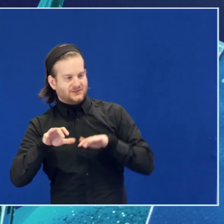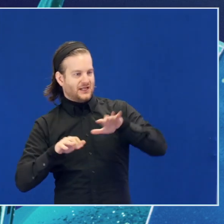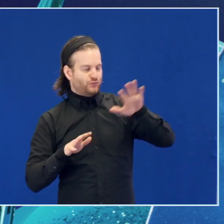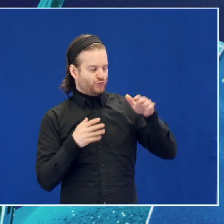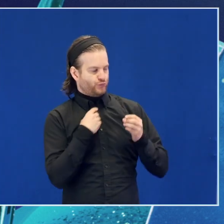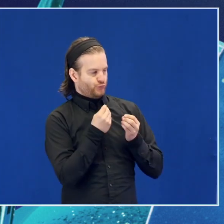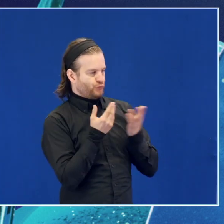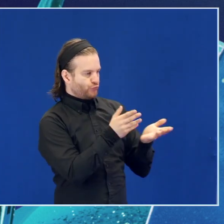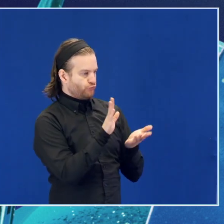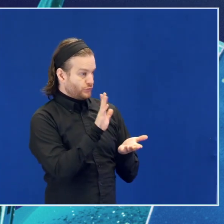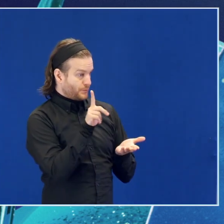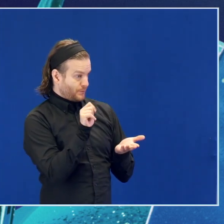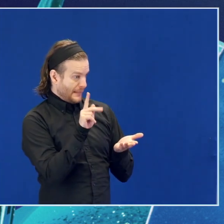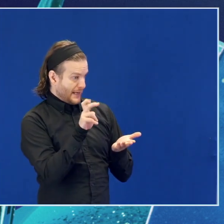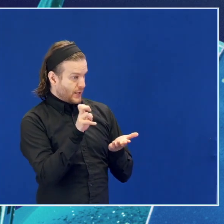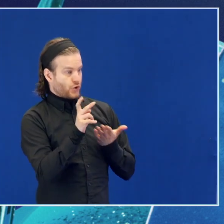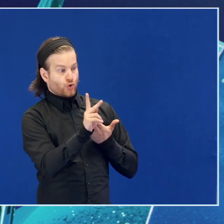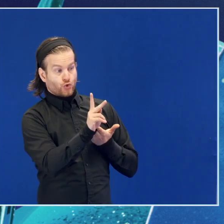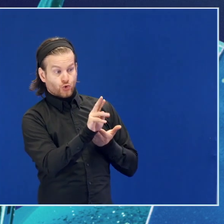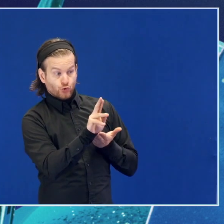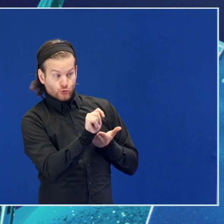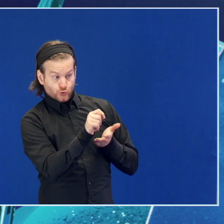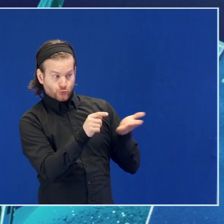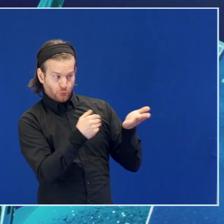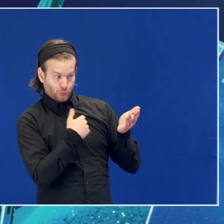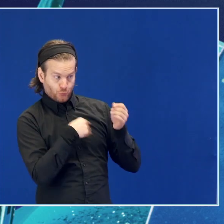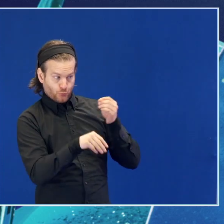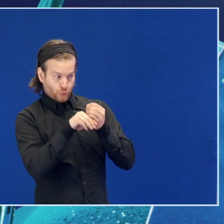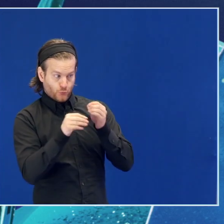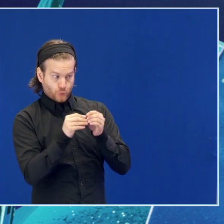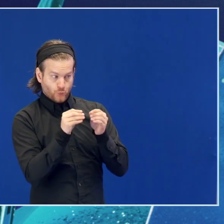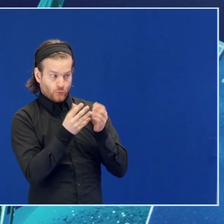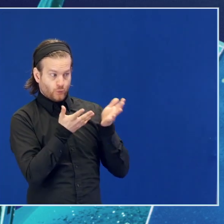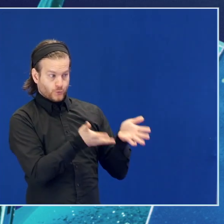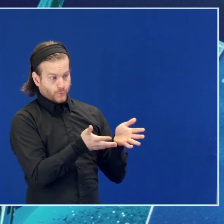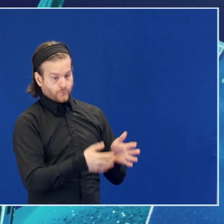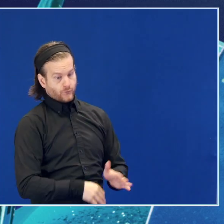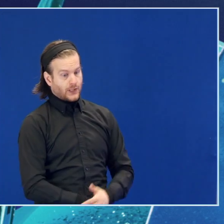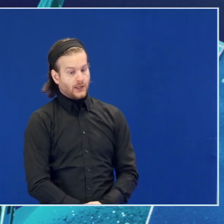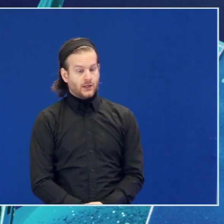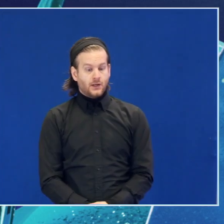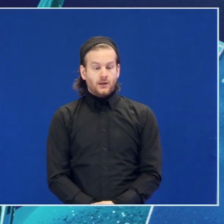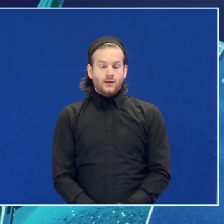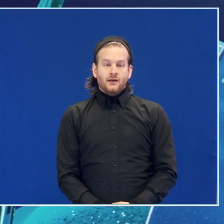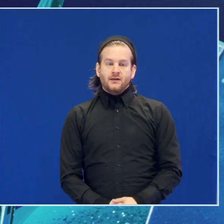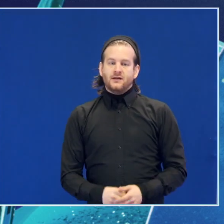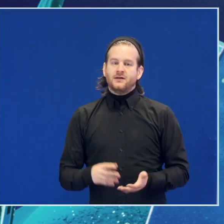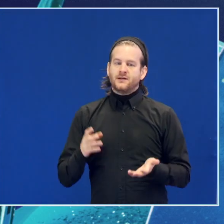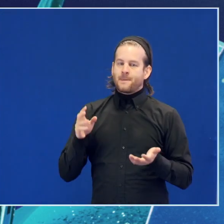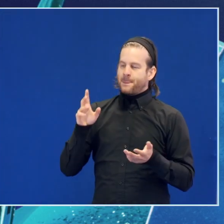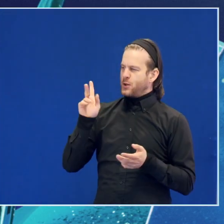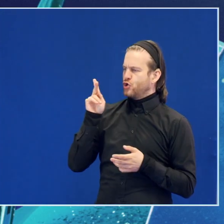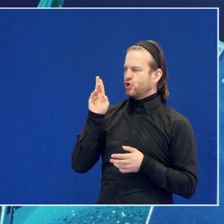and just how that's impacted you in your work? I did, actually, if that's right. Yeah. So we were talking about this yesterday.